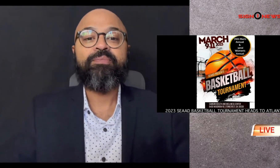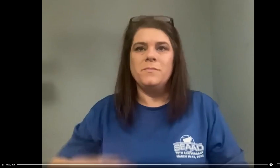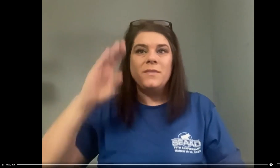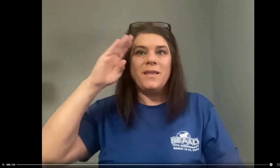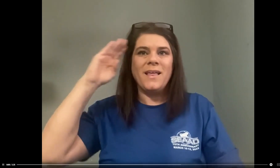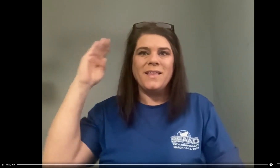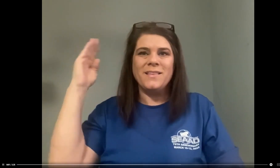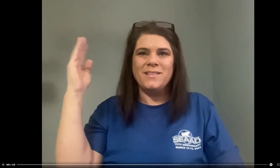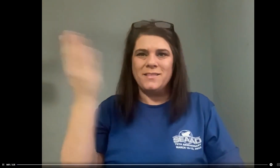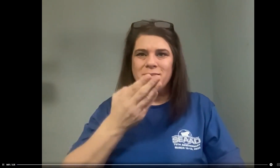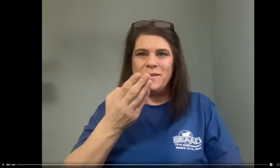Hello, everyone.